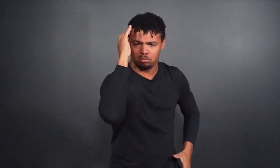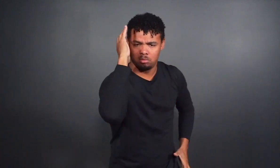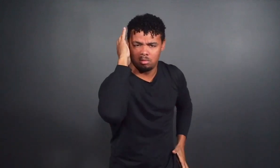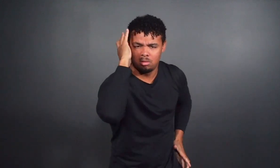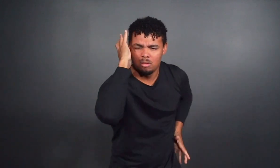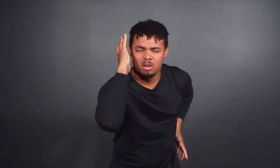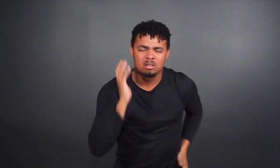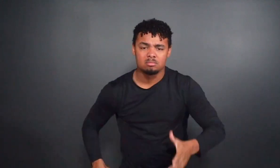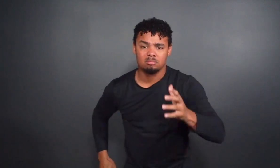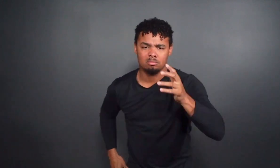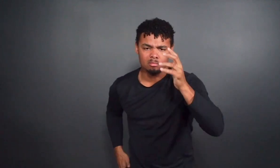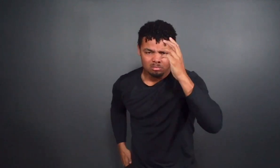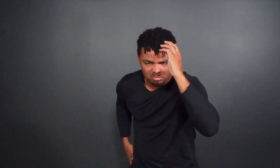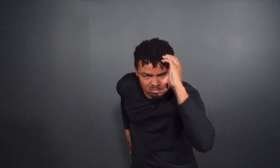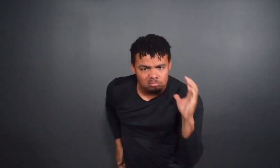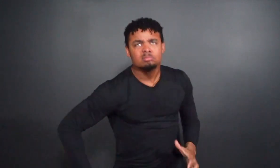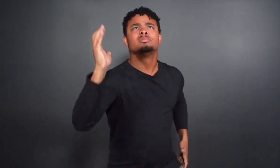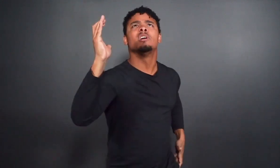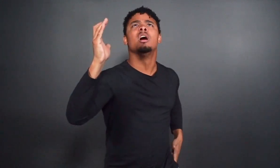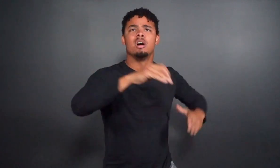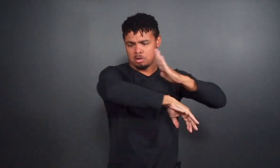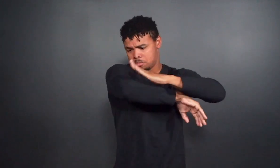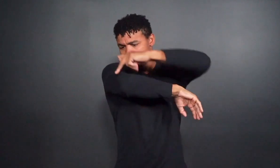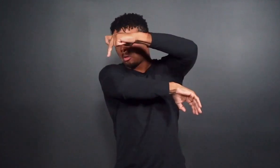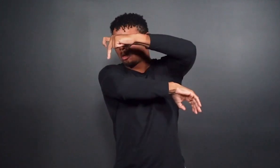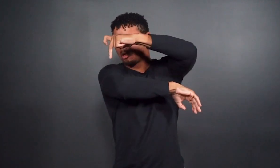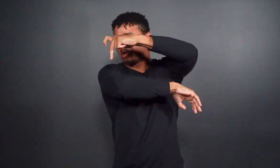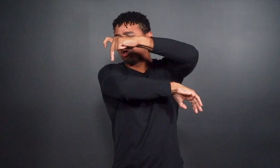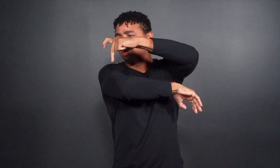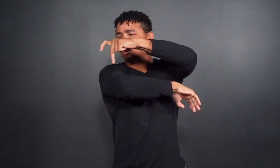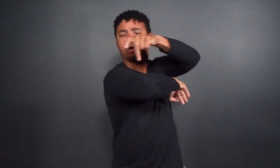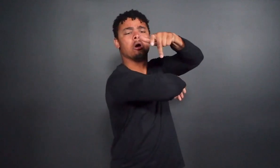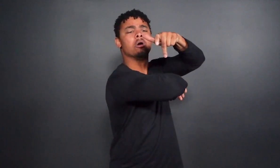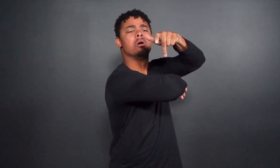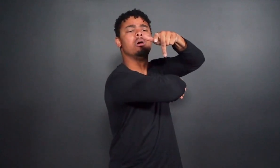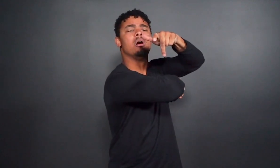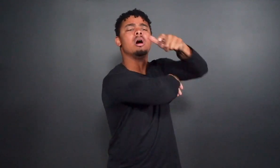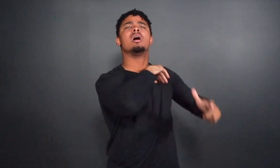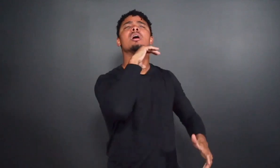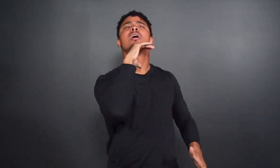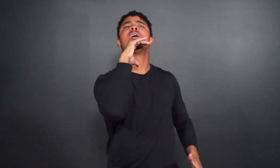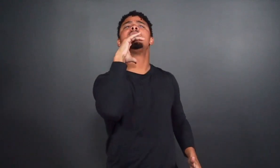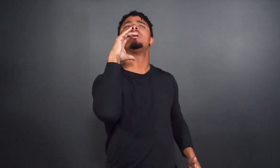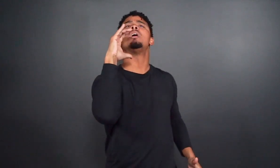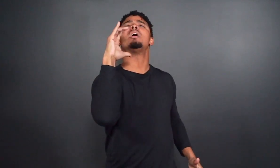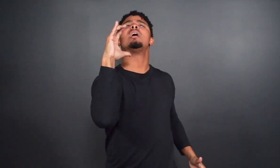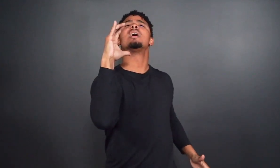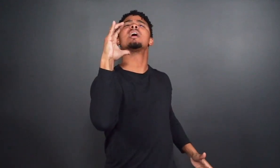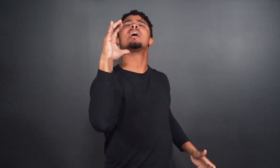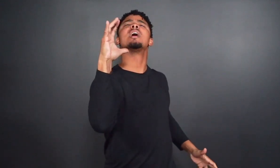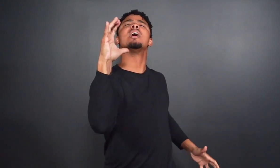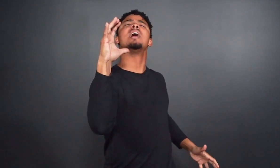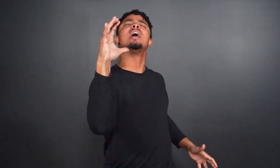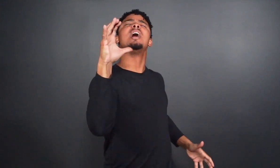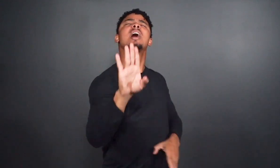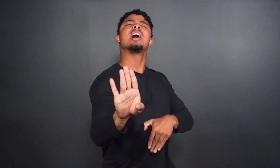SUBJECT running, face/torso in focus, he leaps! CUT TO WIDE SHOT - FREEZE SLO-MO - BULLET-TIME CAMERA ROTATION - leap freezes CLOSE-UP